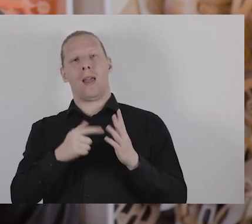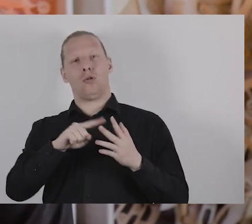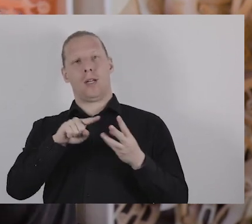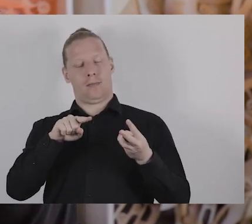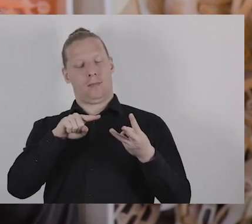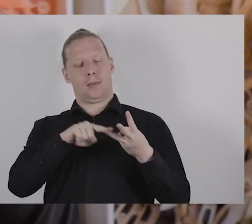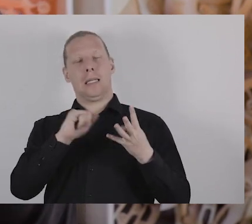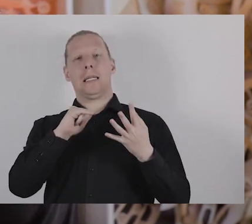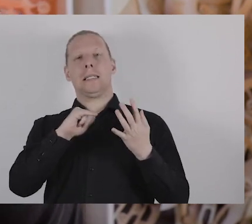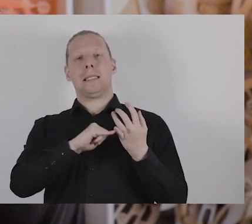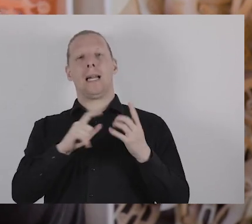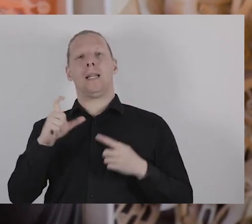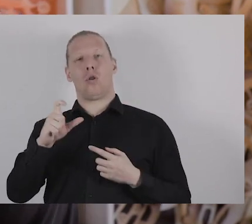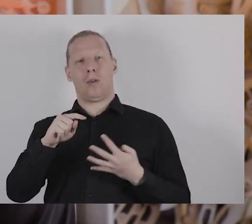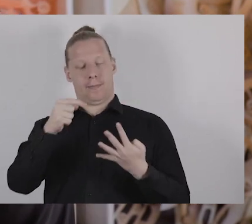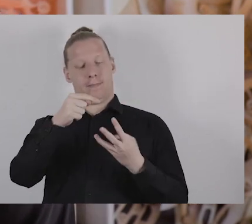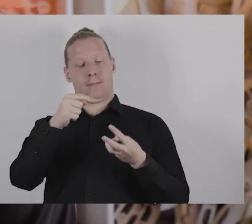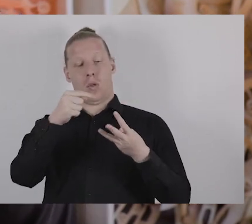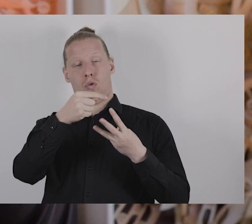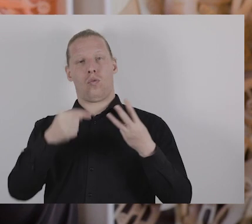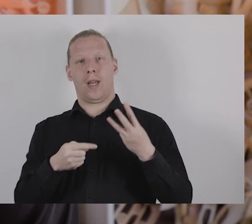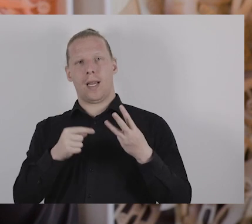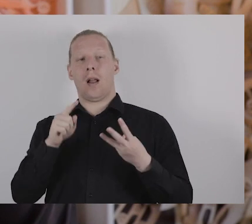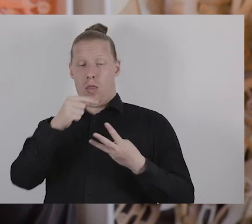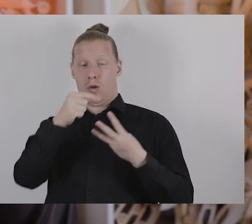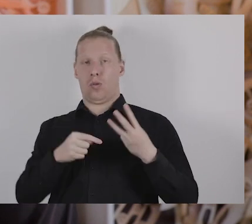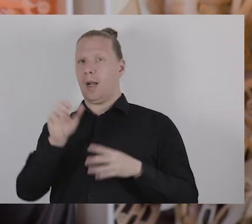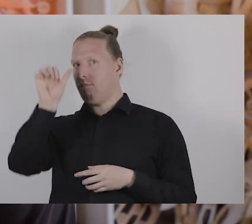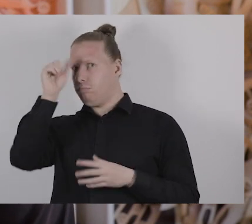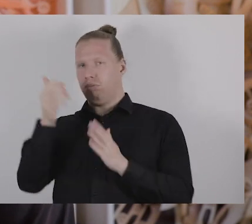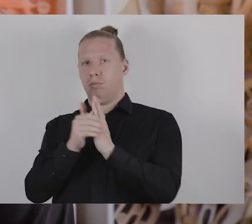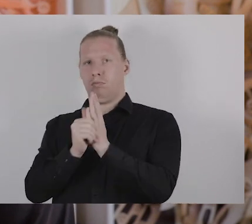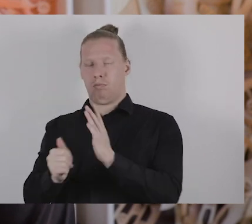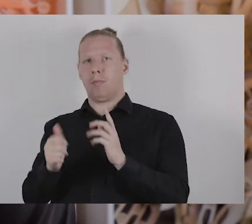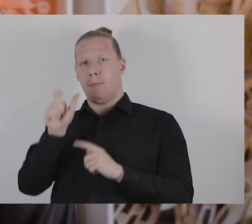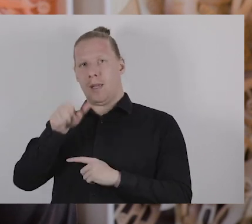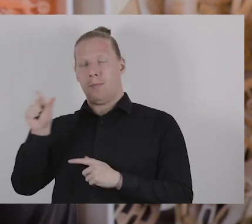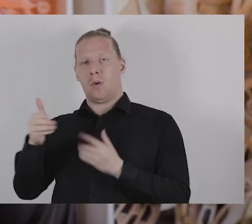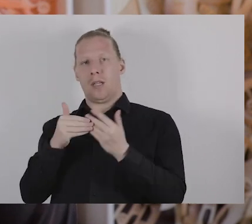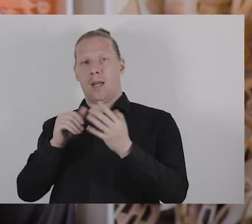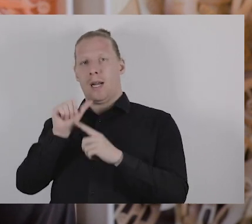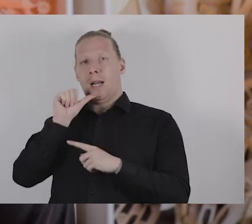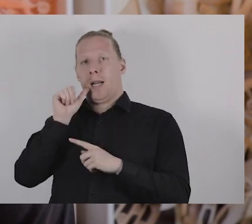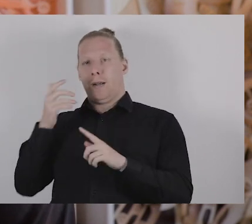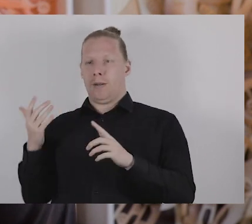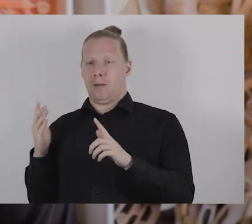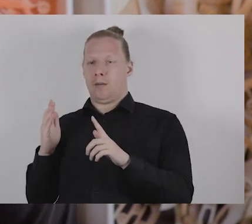These three are experts and work hard despite the wins and losses in the years past,